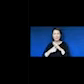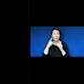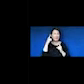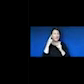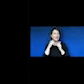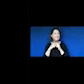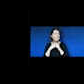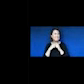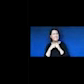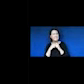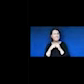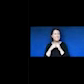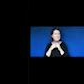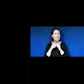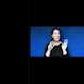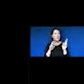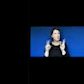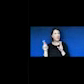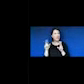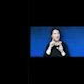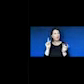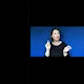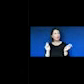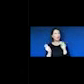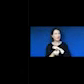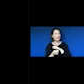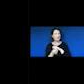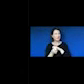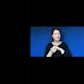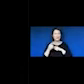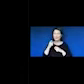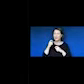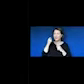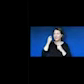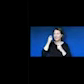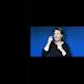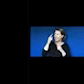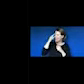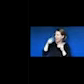He at that point started thinking more about that dream of his to work in an athletic setting.